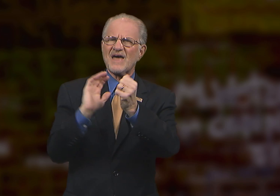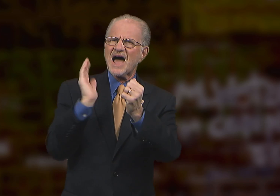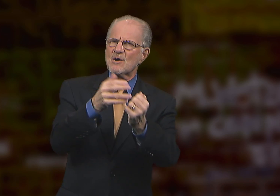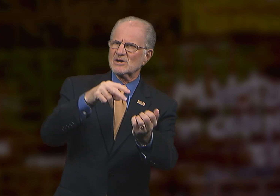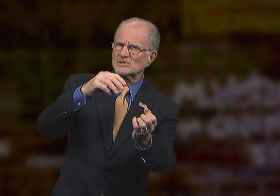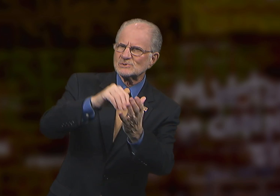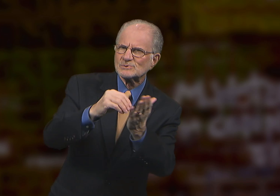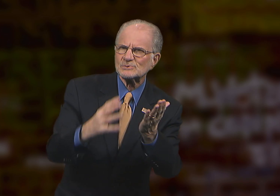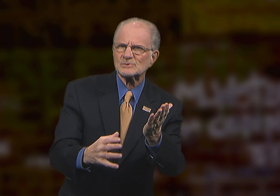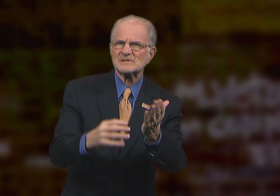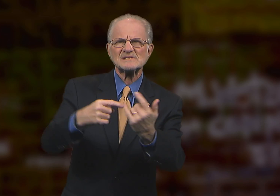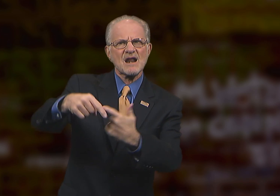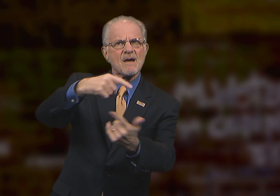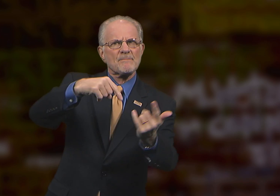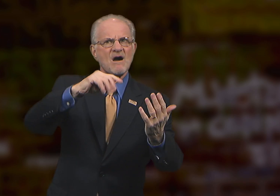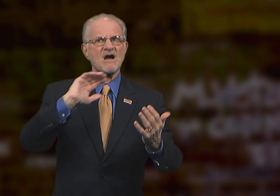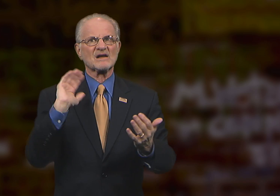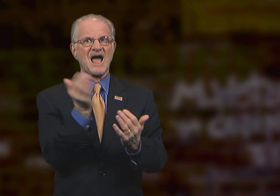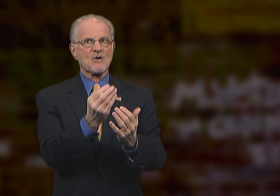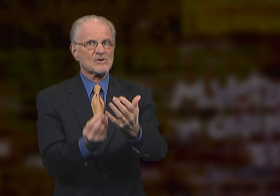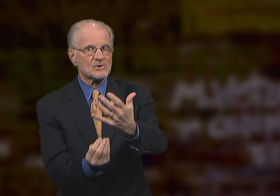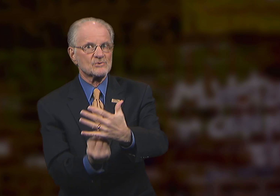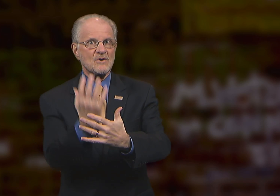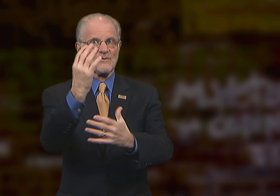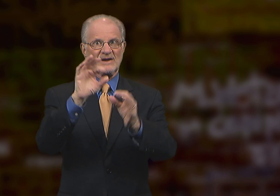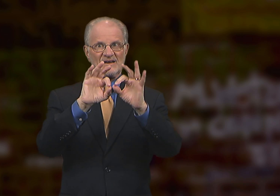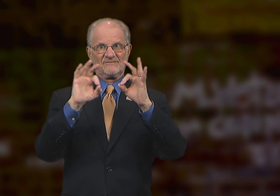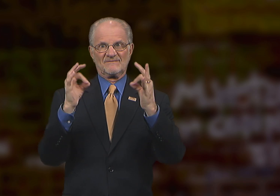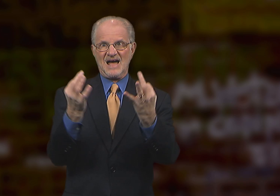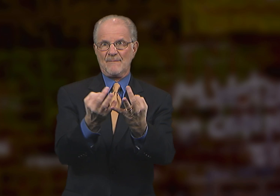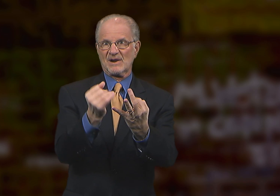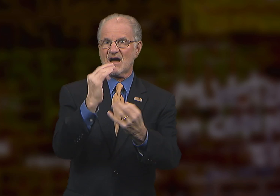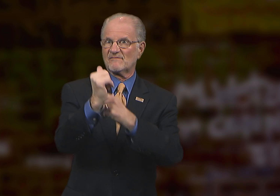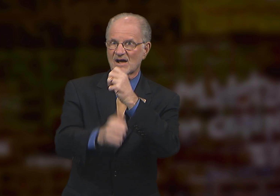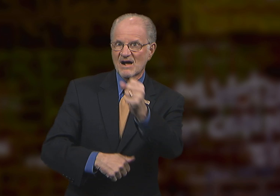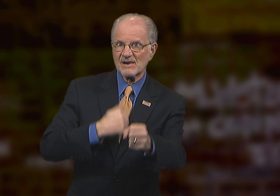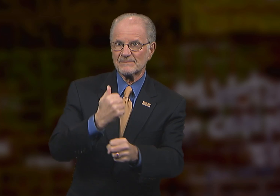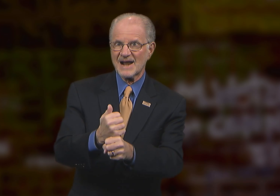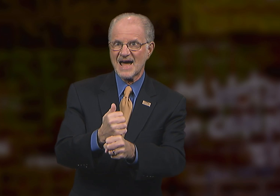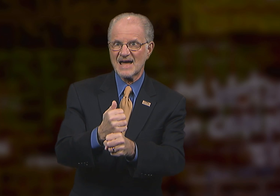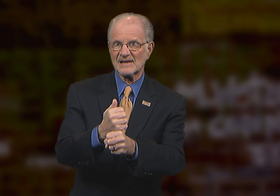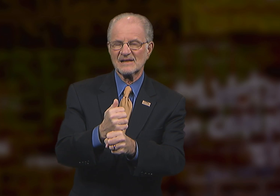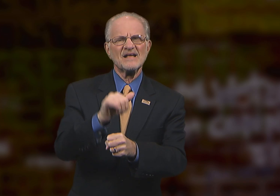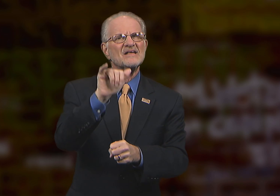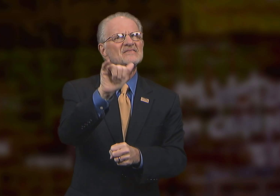and amongst our ever growing family of alumni.